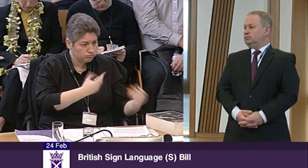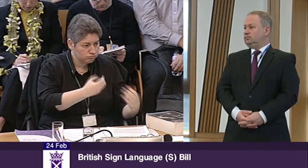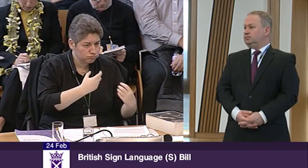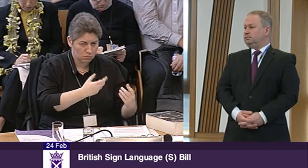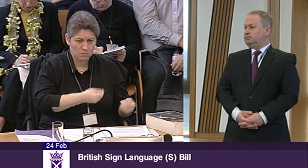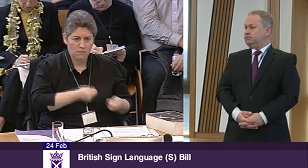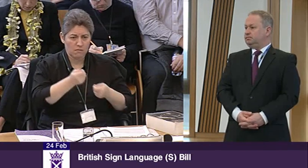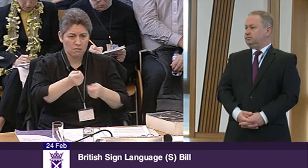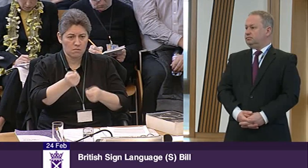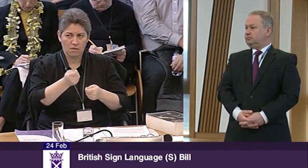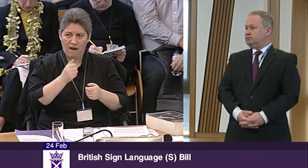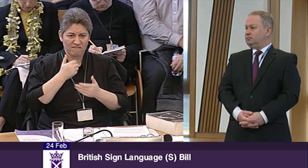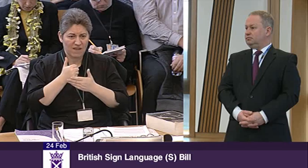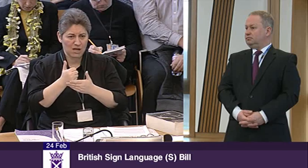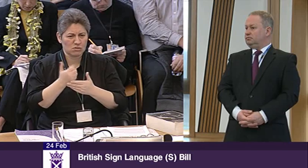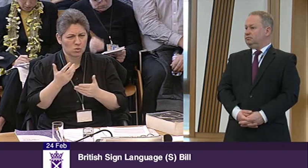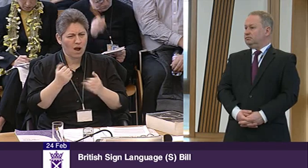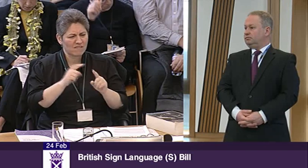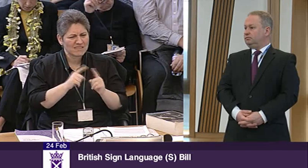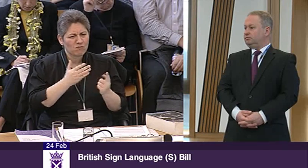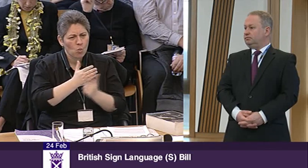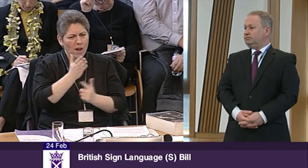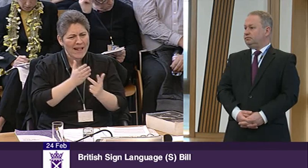our participation survey going on. We are doing that outreach work in the community.